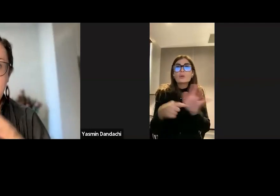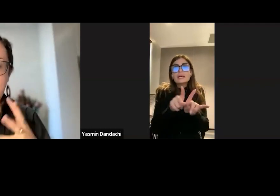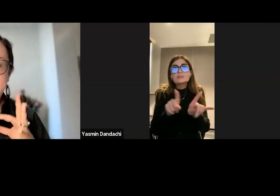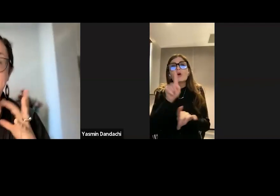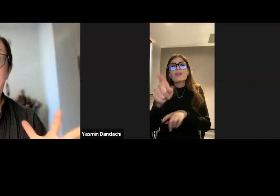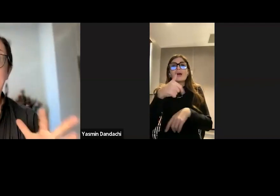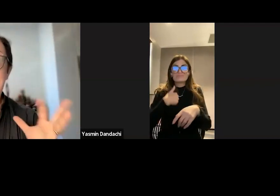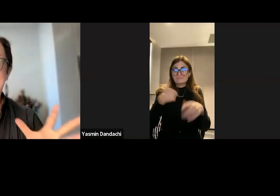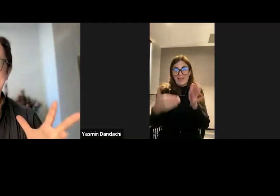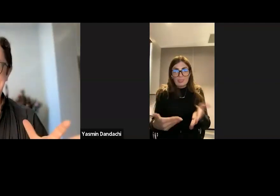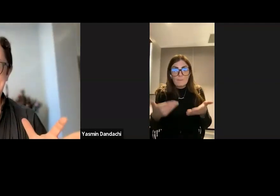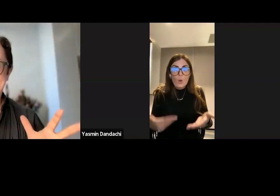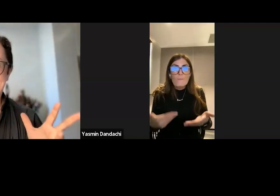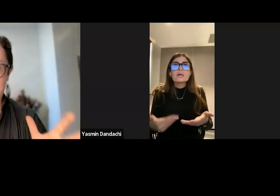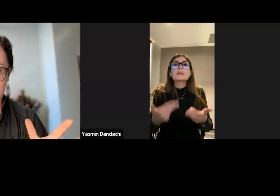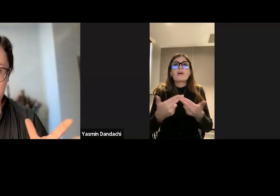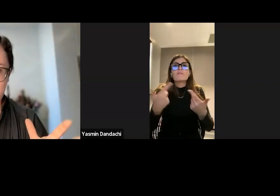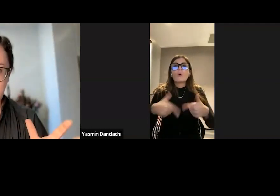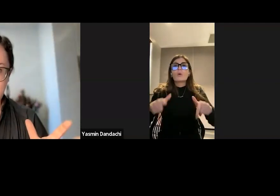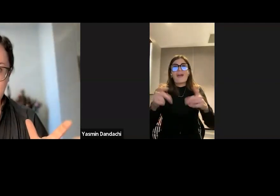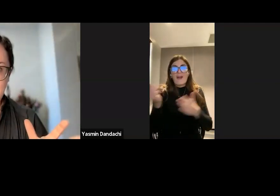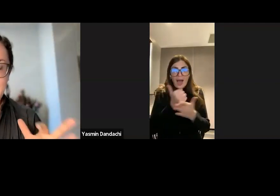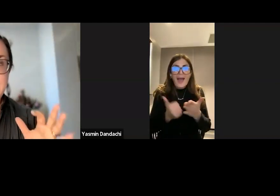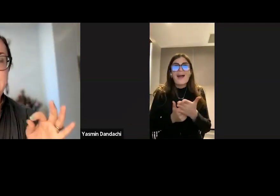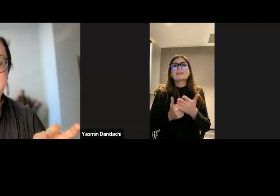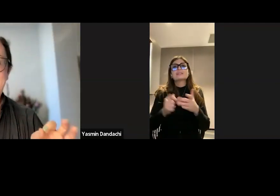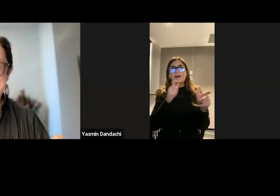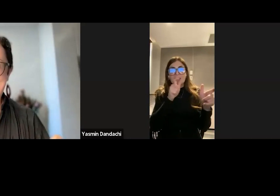our entire arts governance model is built on